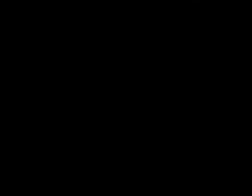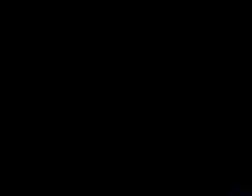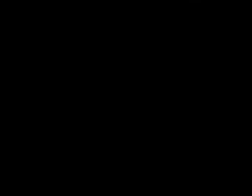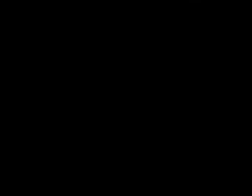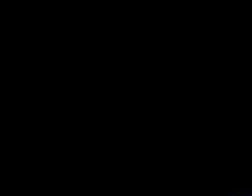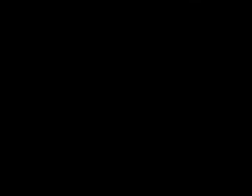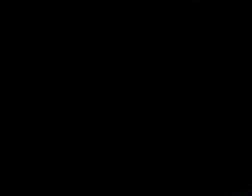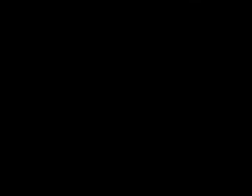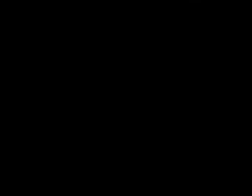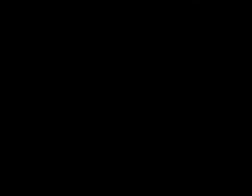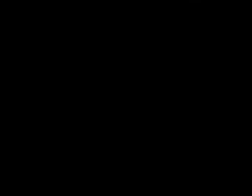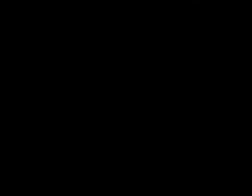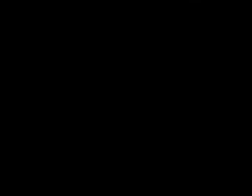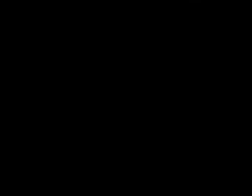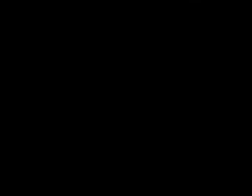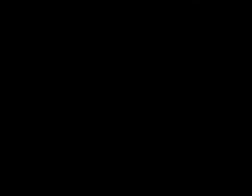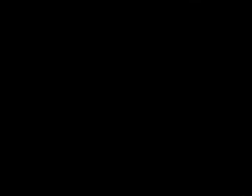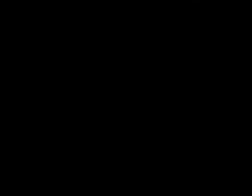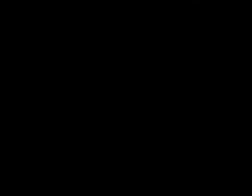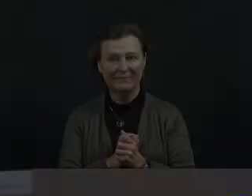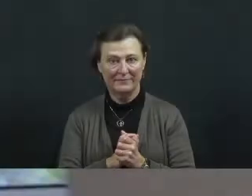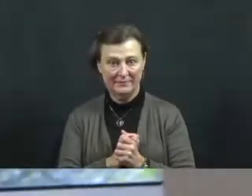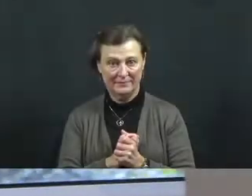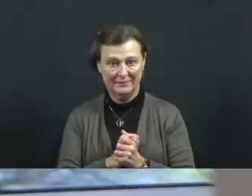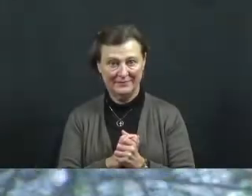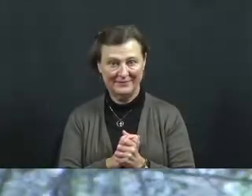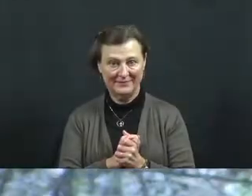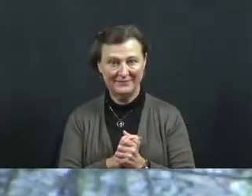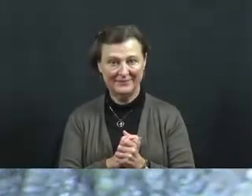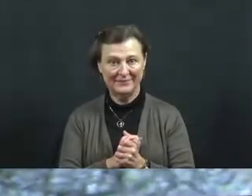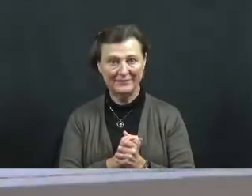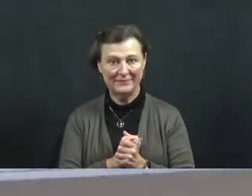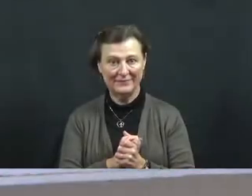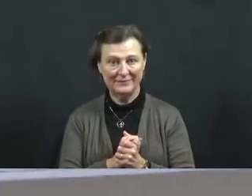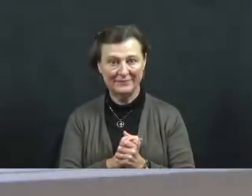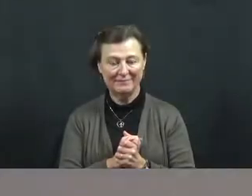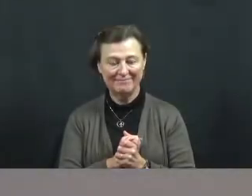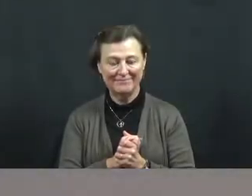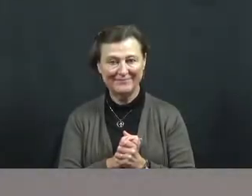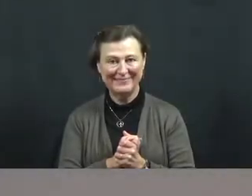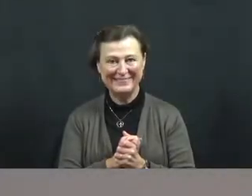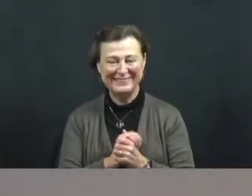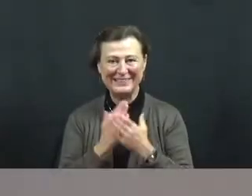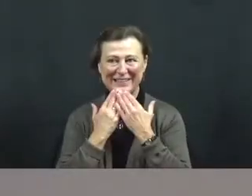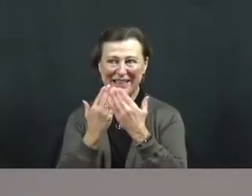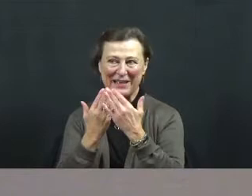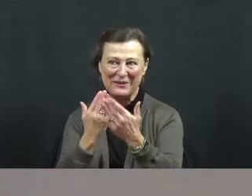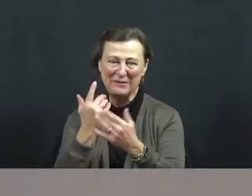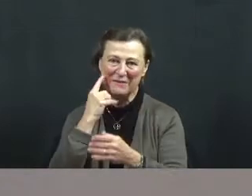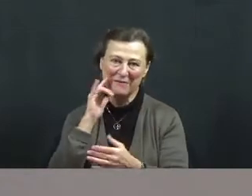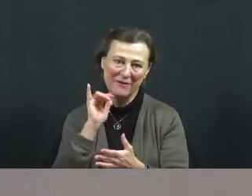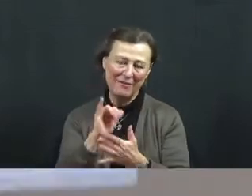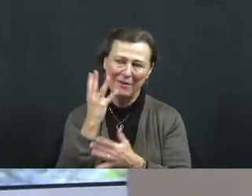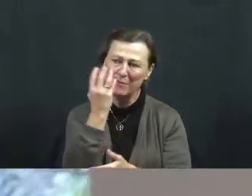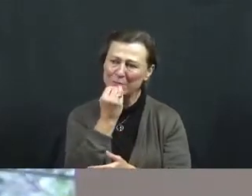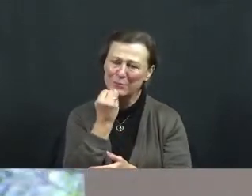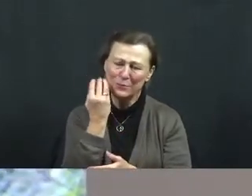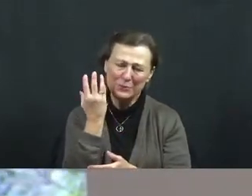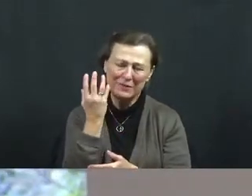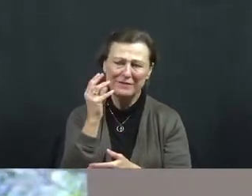Thank you for that beautiful story Lily.